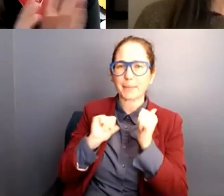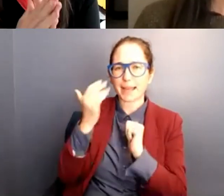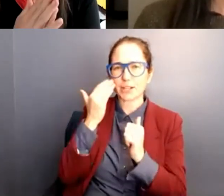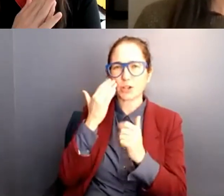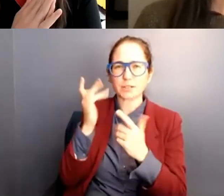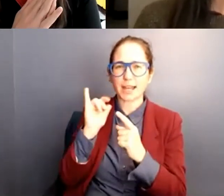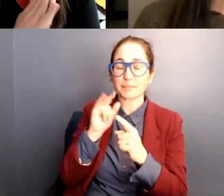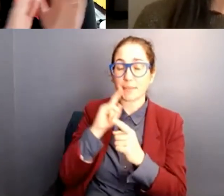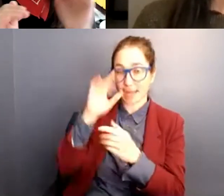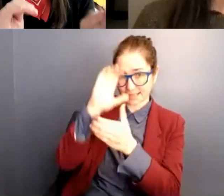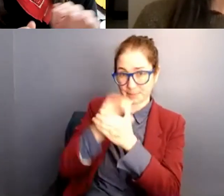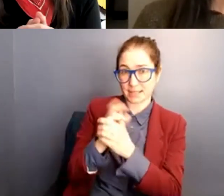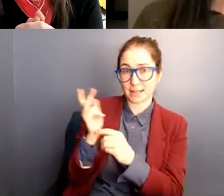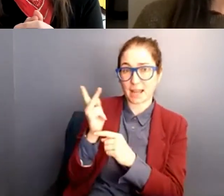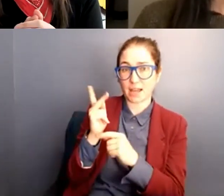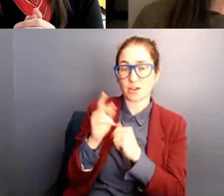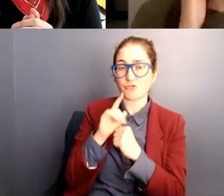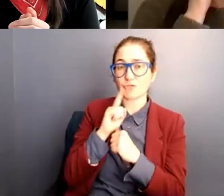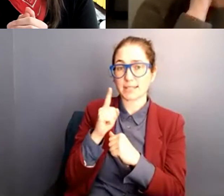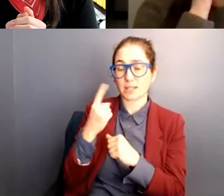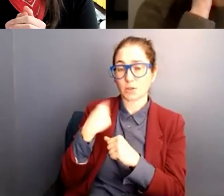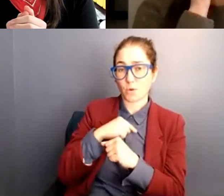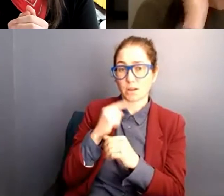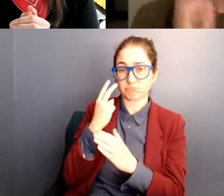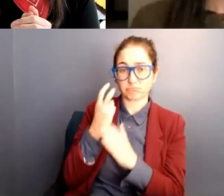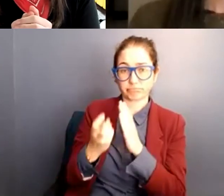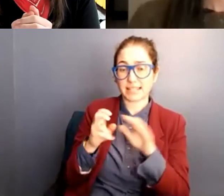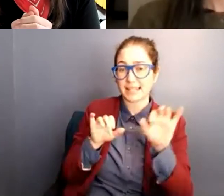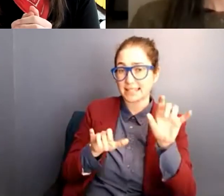actually got into the captioning business for a while. And he was